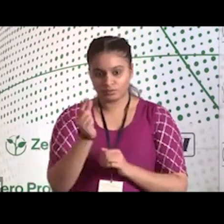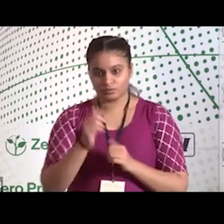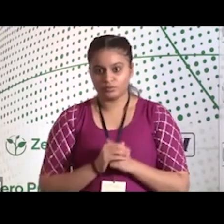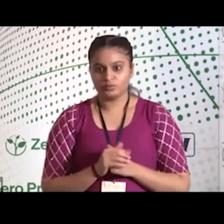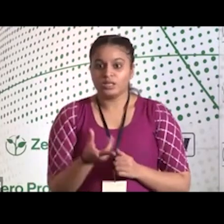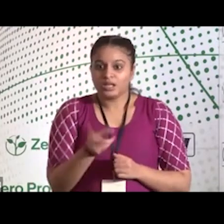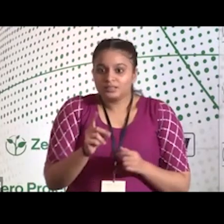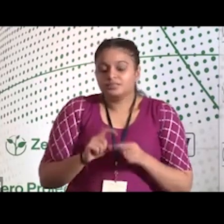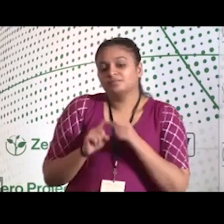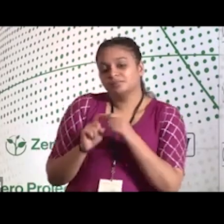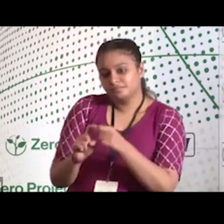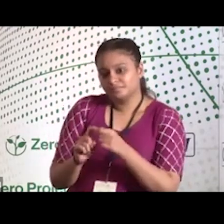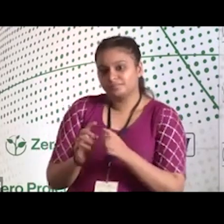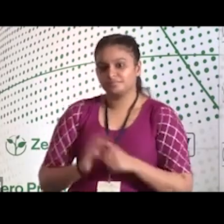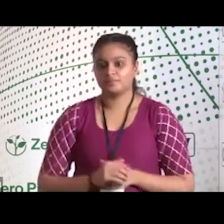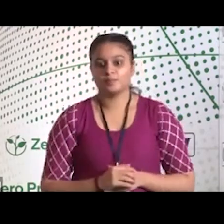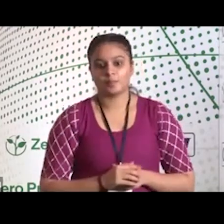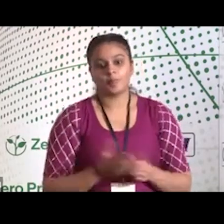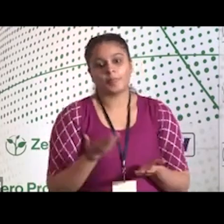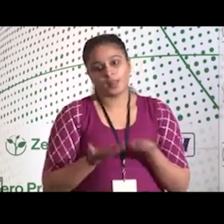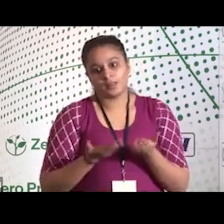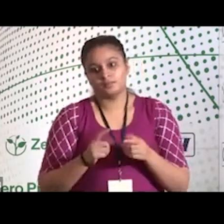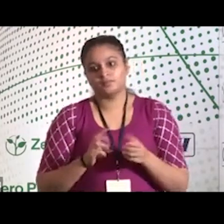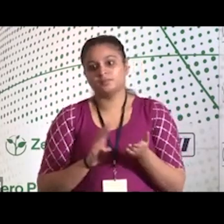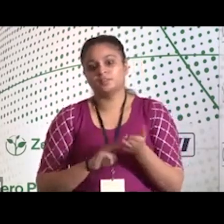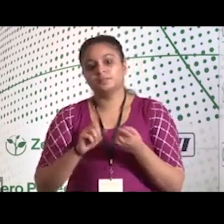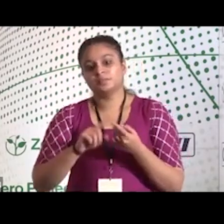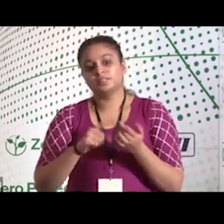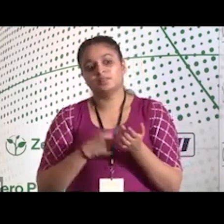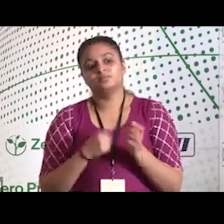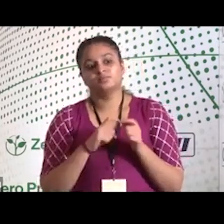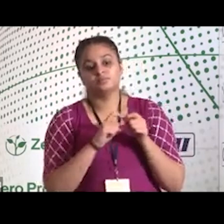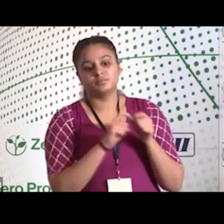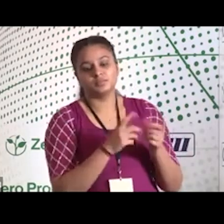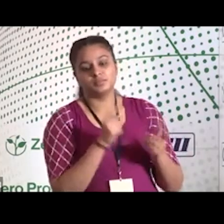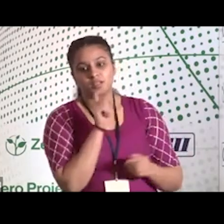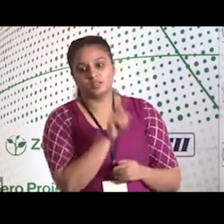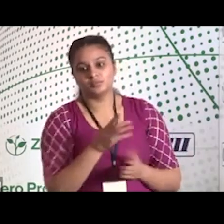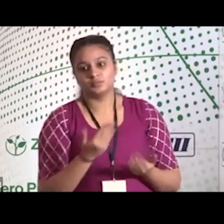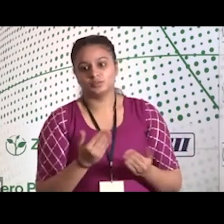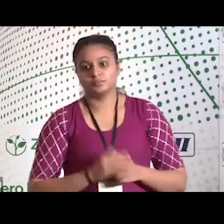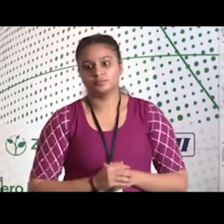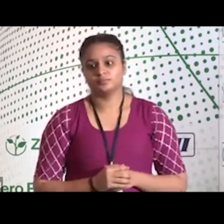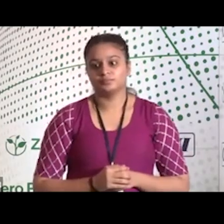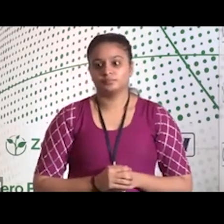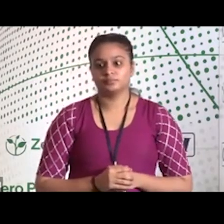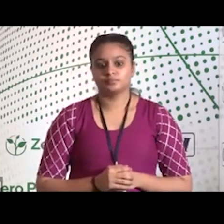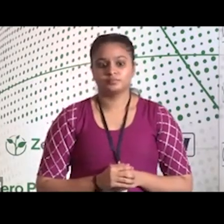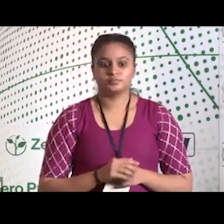putting a host at their minimum future. I just want to draw a little bit